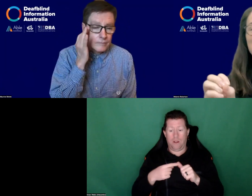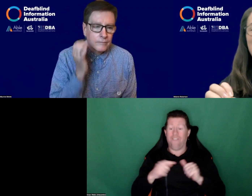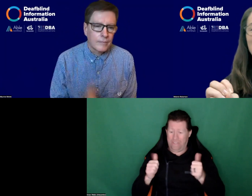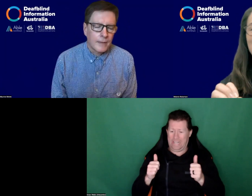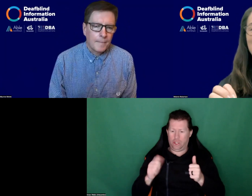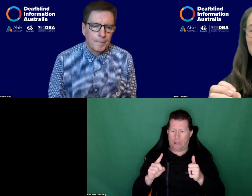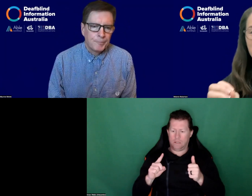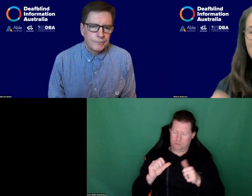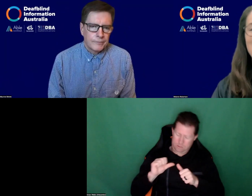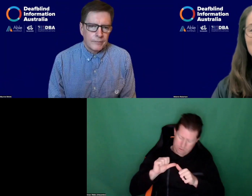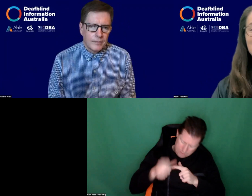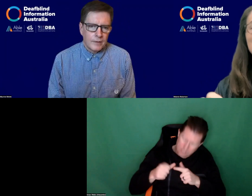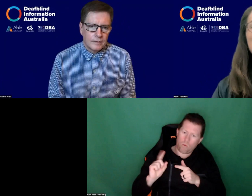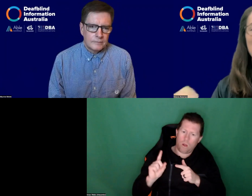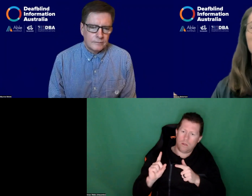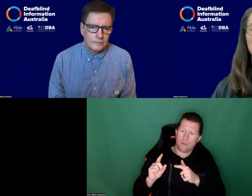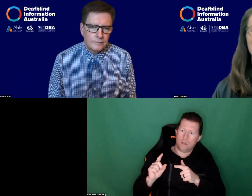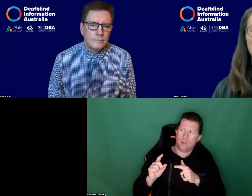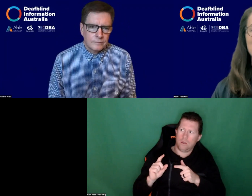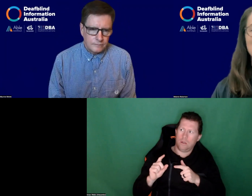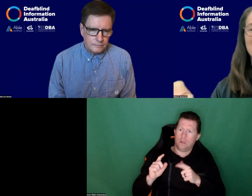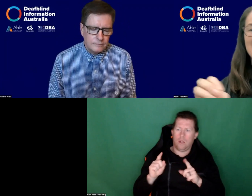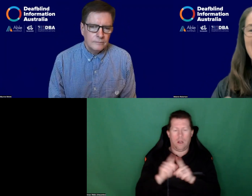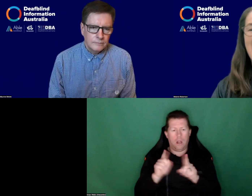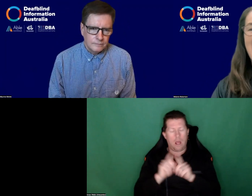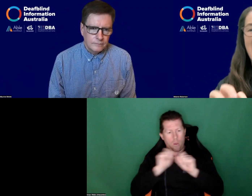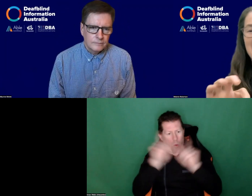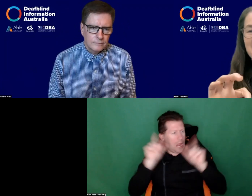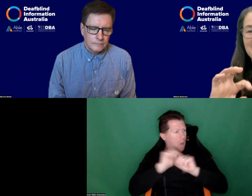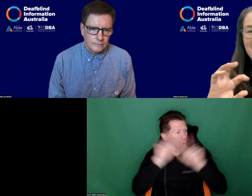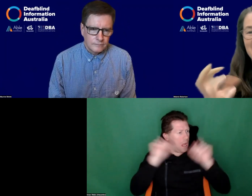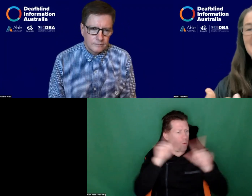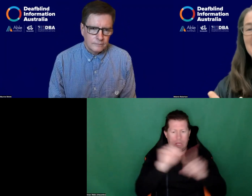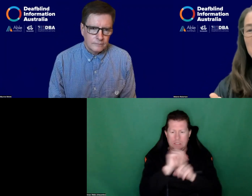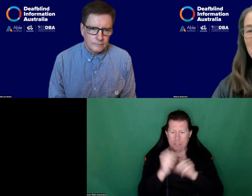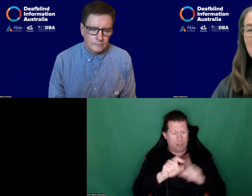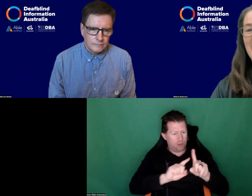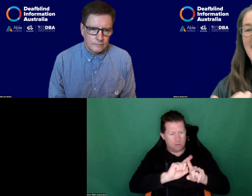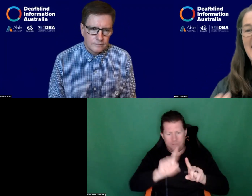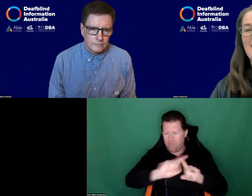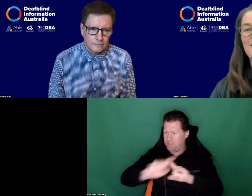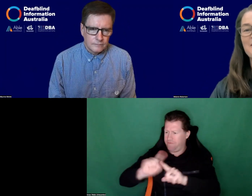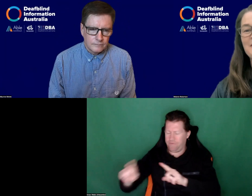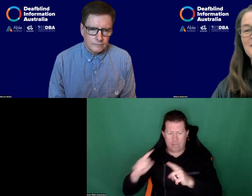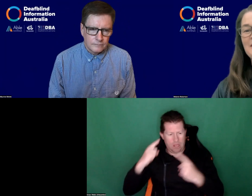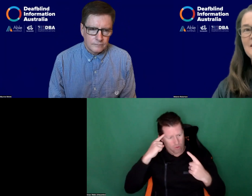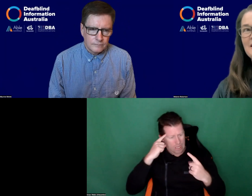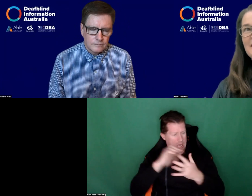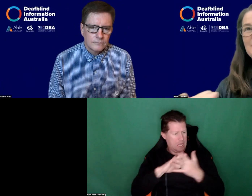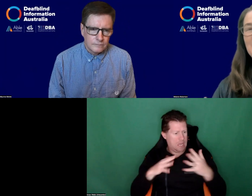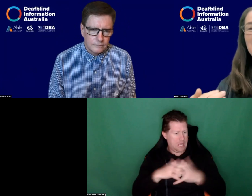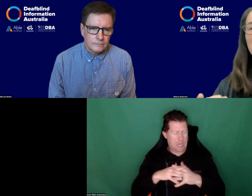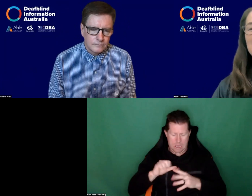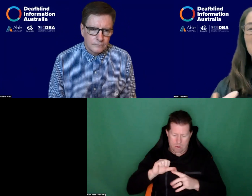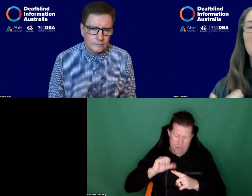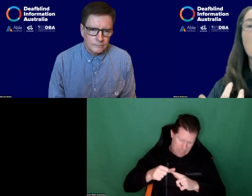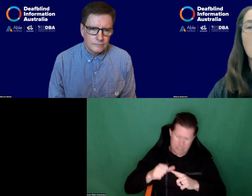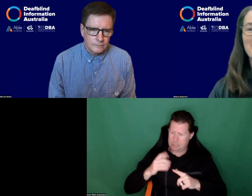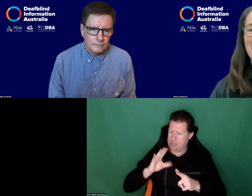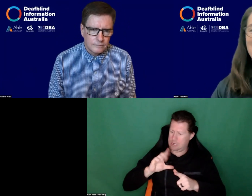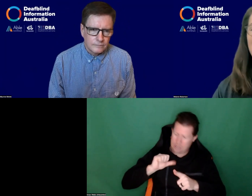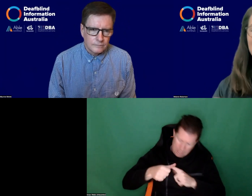It's about the awareness in every situation and thinking on how you can accommodate that